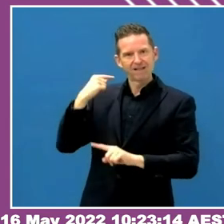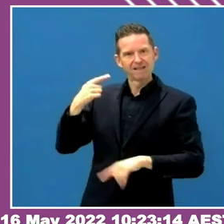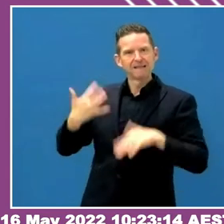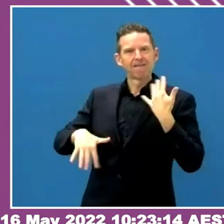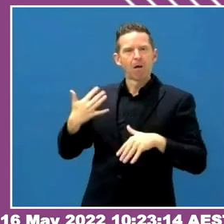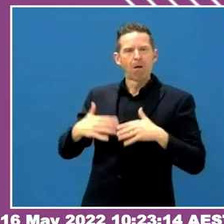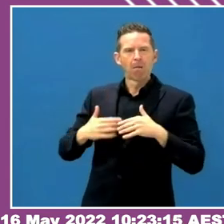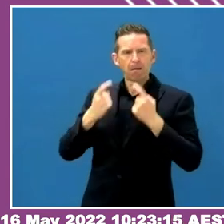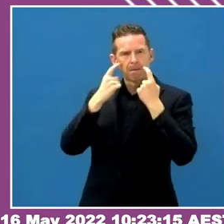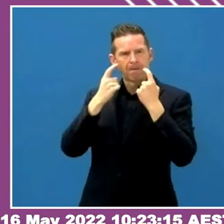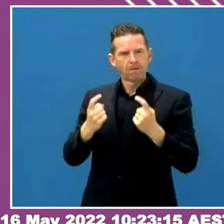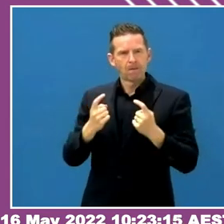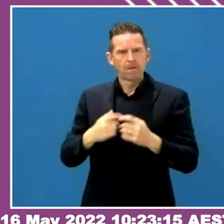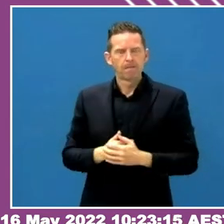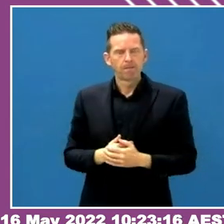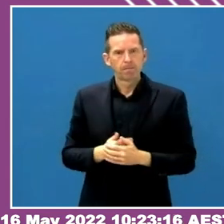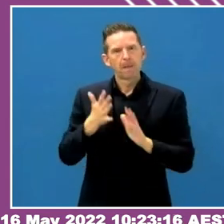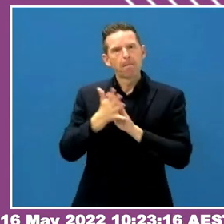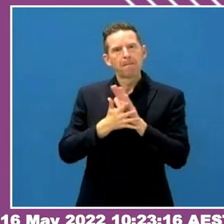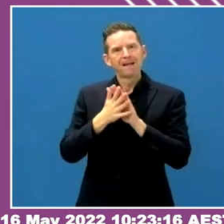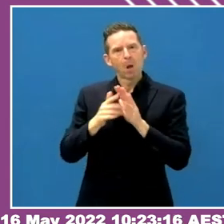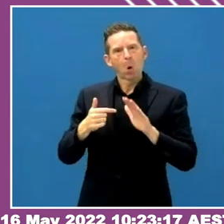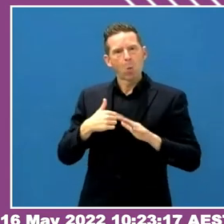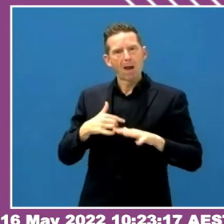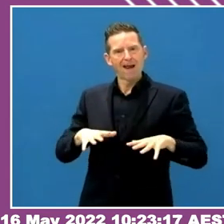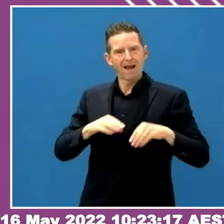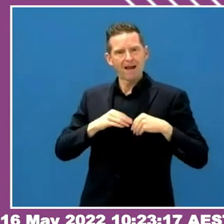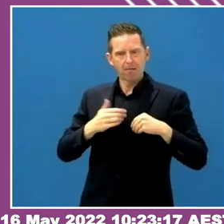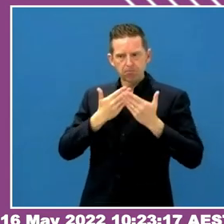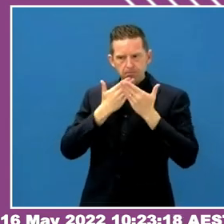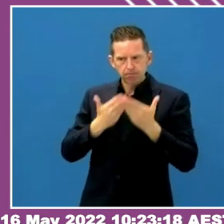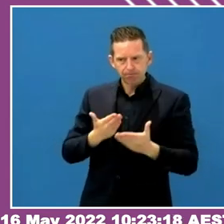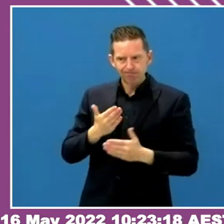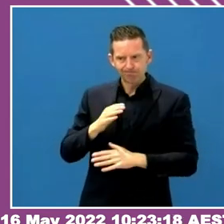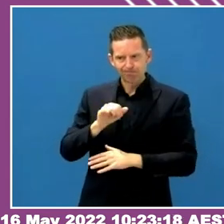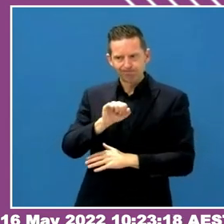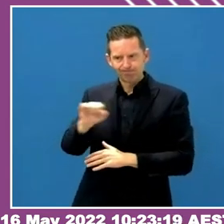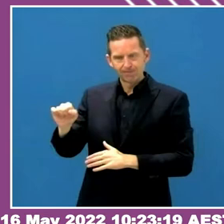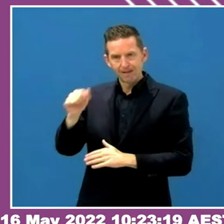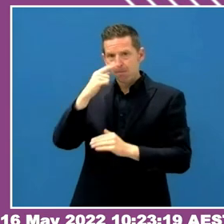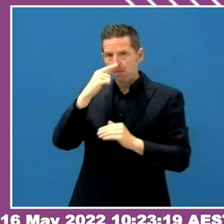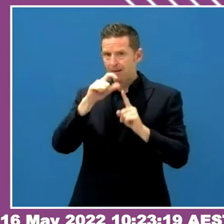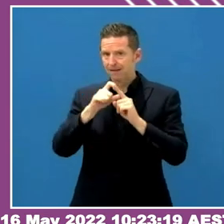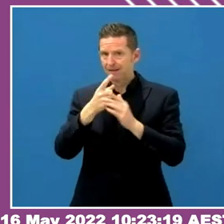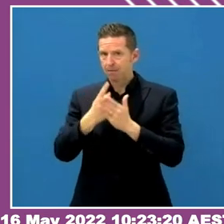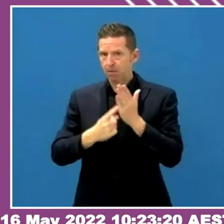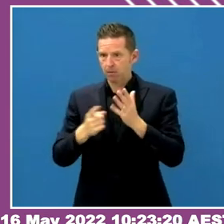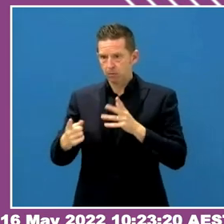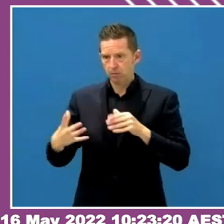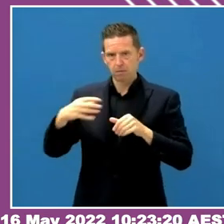This includes respecting the choices of people with disability concerning their participation in the hearing process.